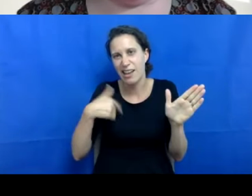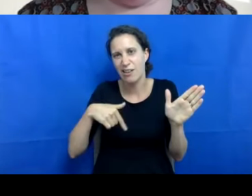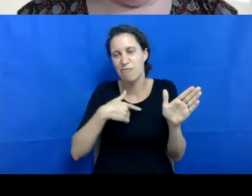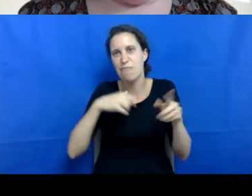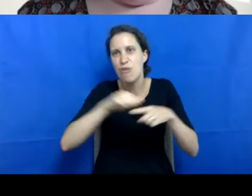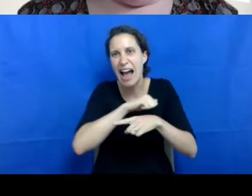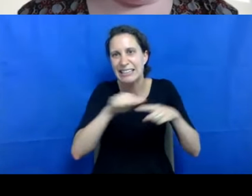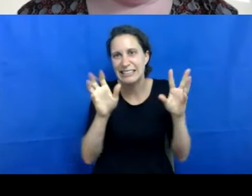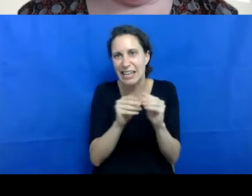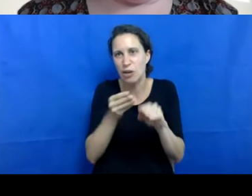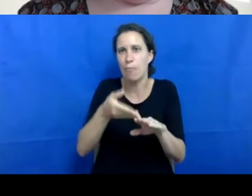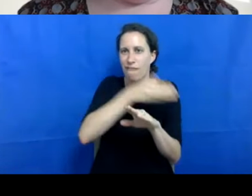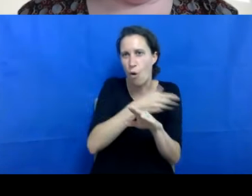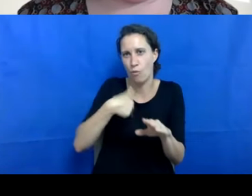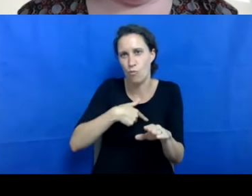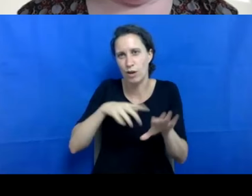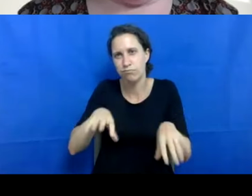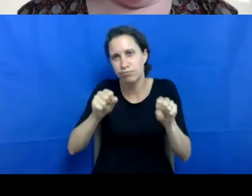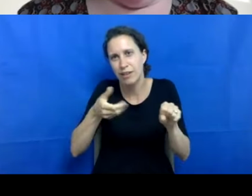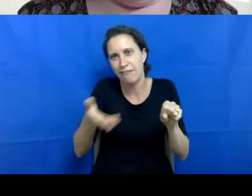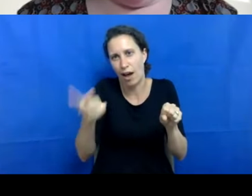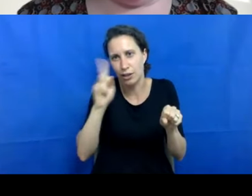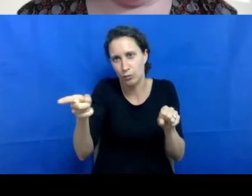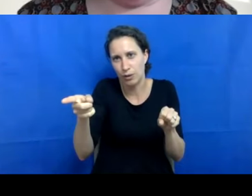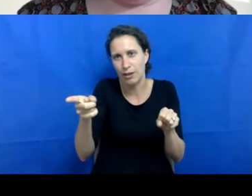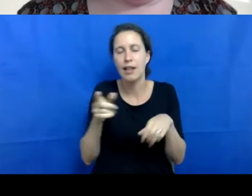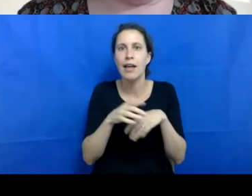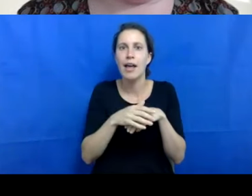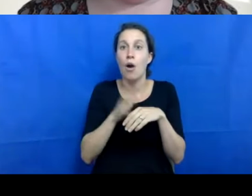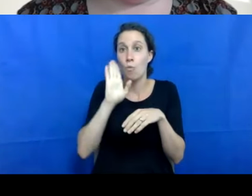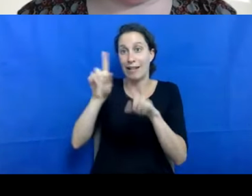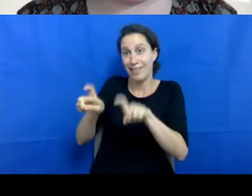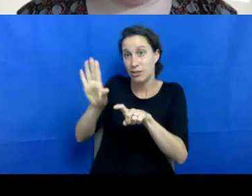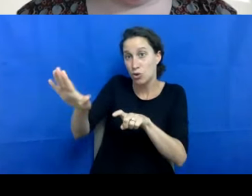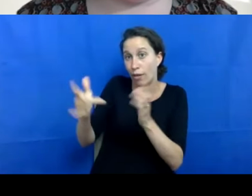We will make sure that your tech is working and that your audio connection is clear and strong.